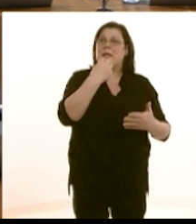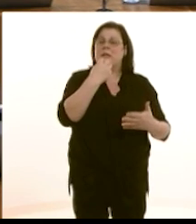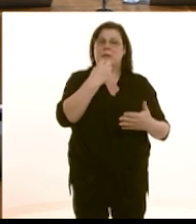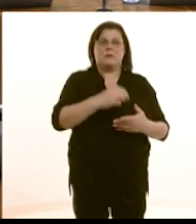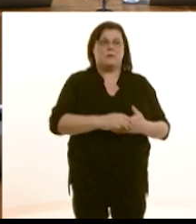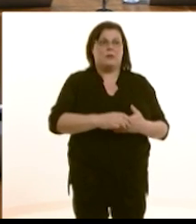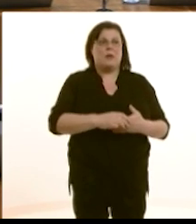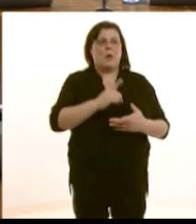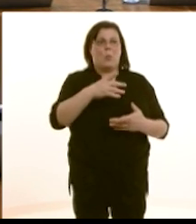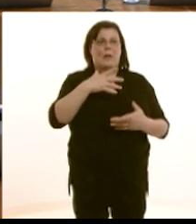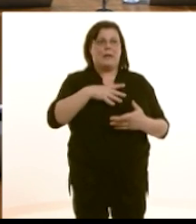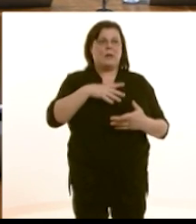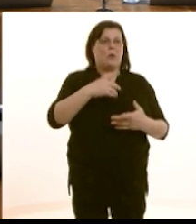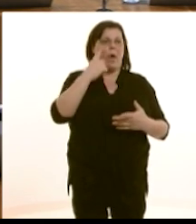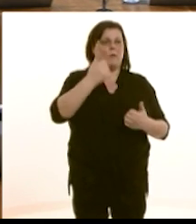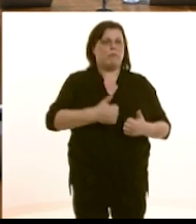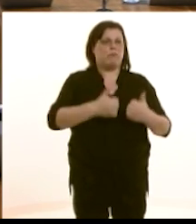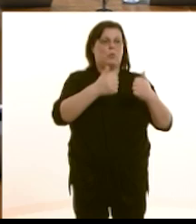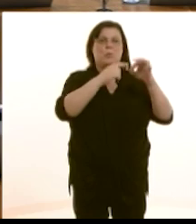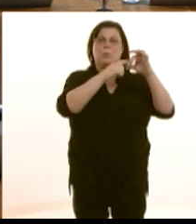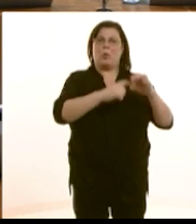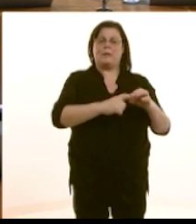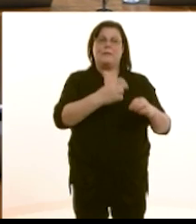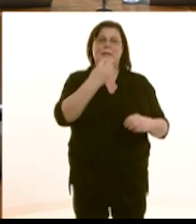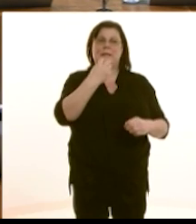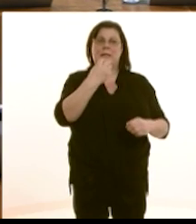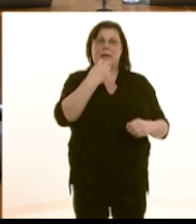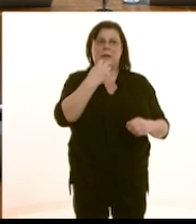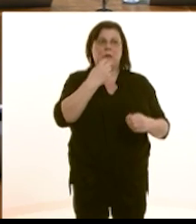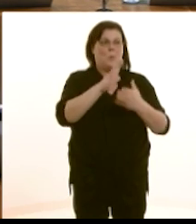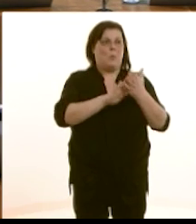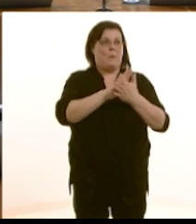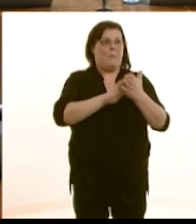the quality of the steel, which would mean a level playing field for plants like Port